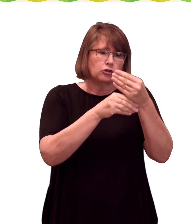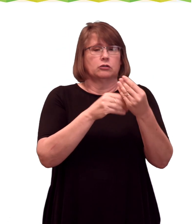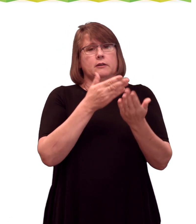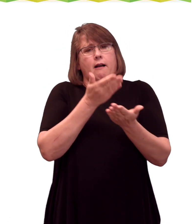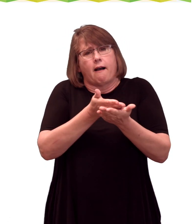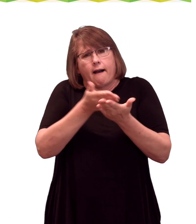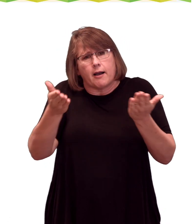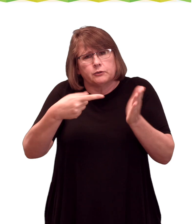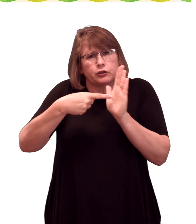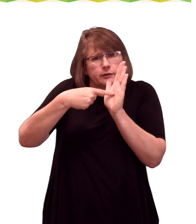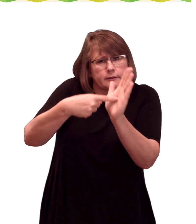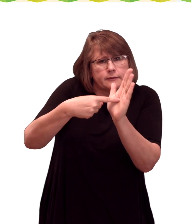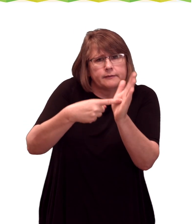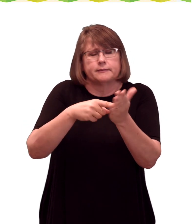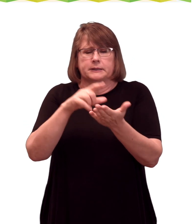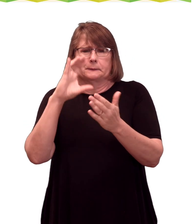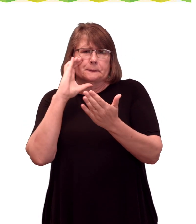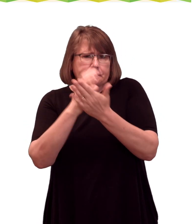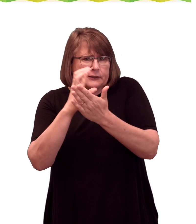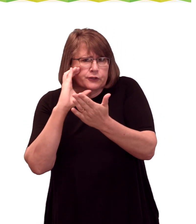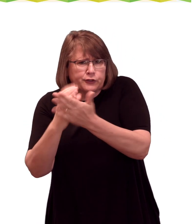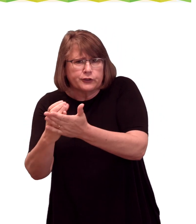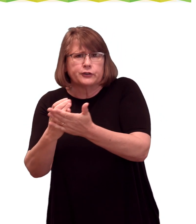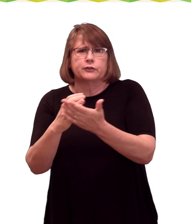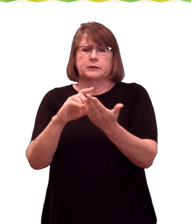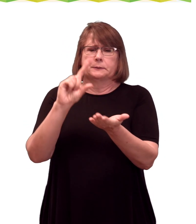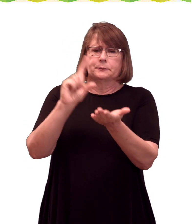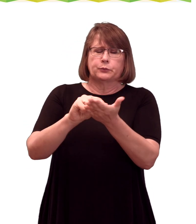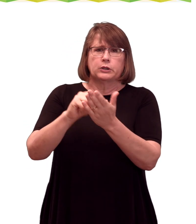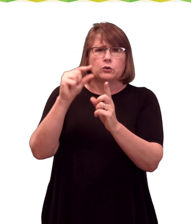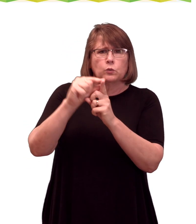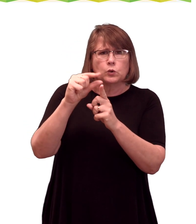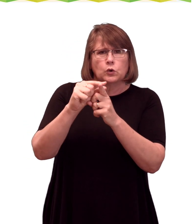and objects, pictures or printed words might be needed.